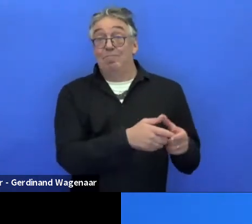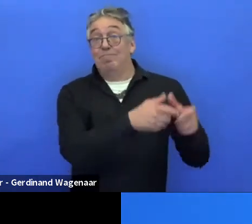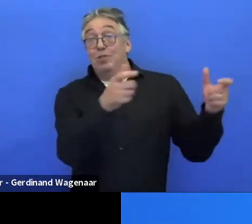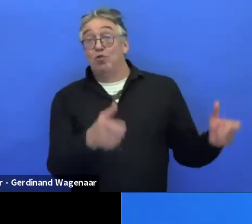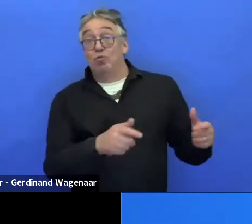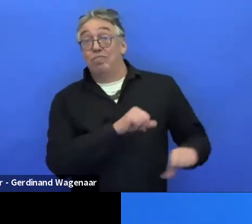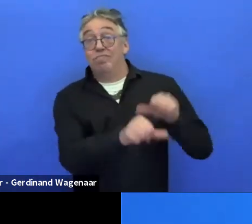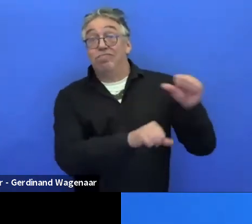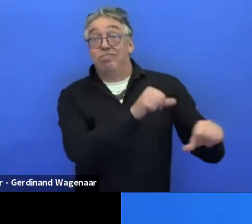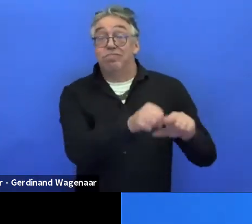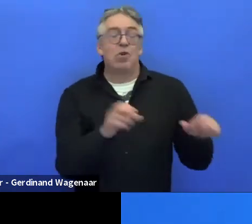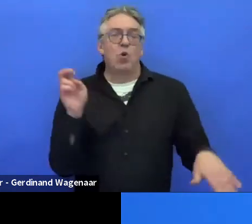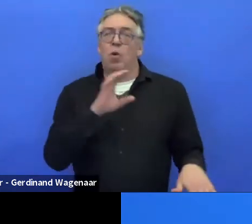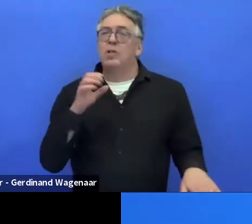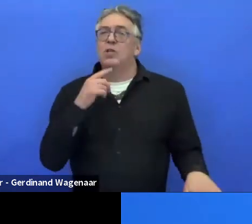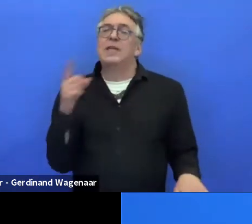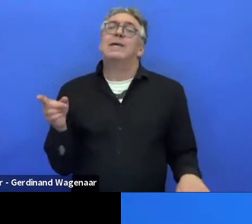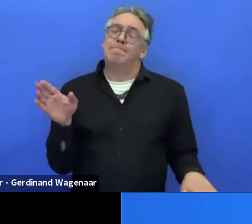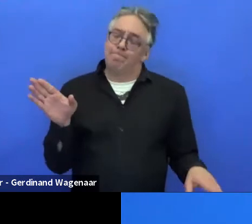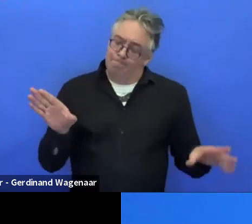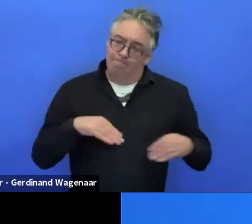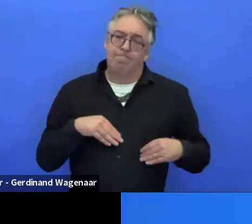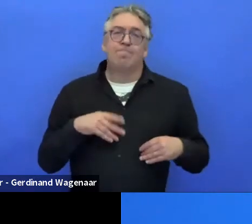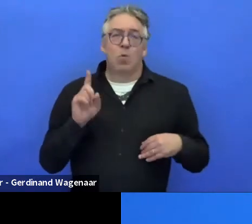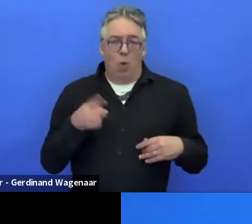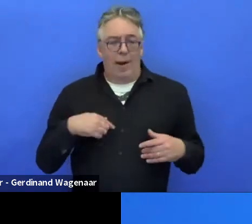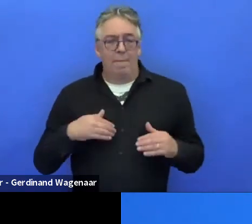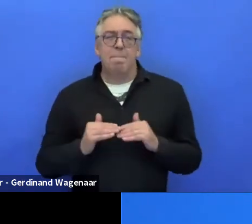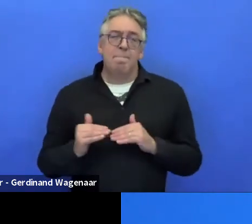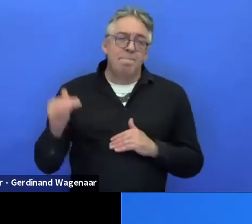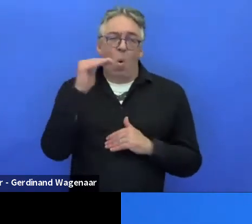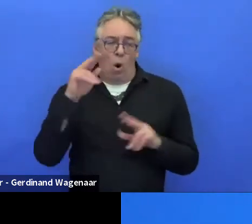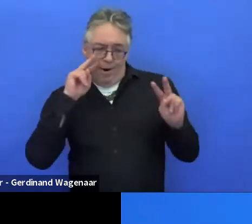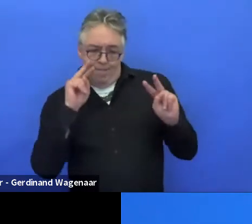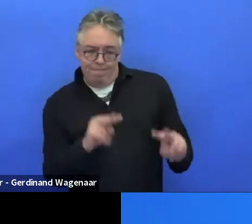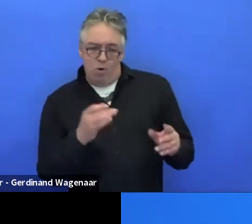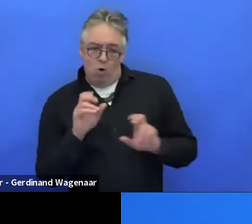towards community-based services will be better looked at subsequently.